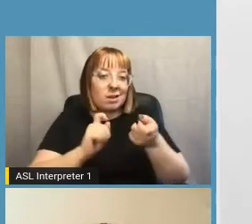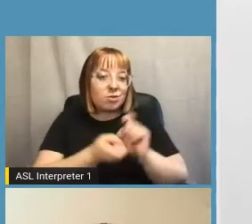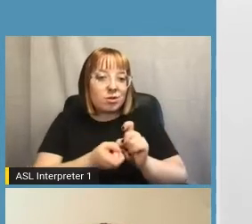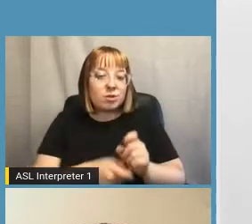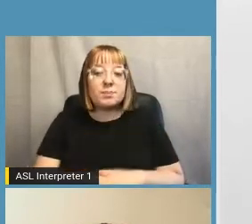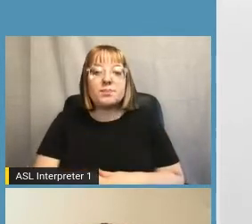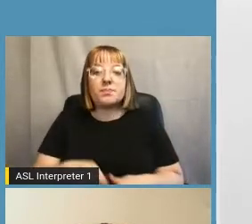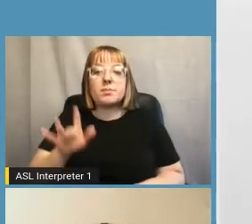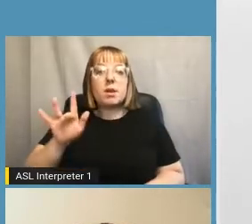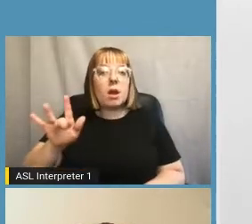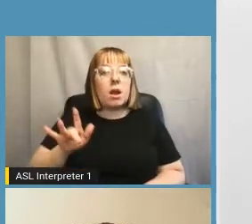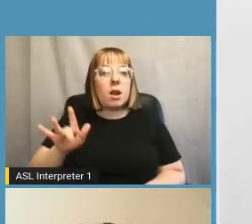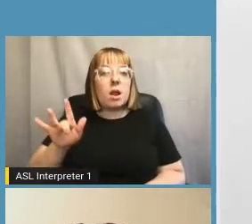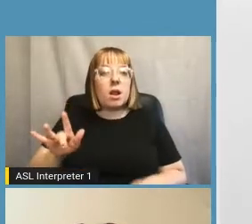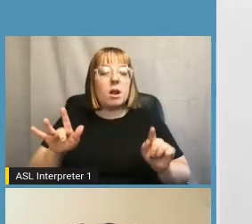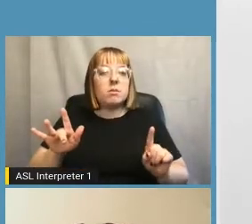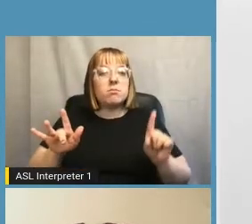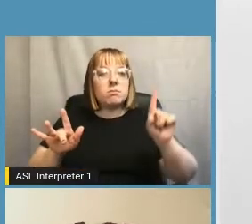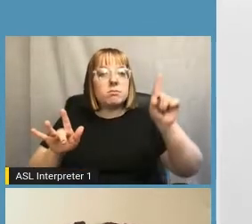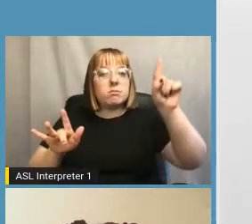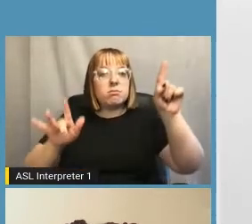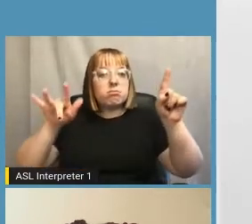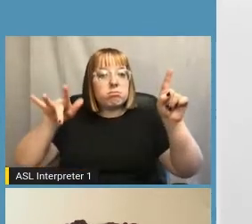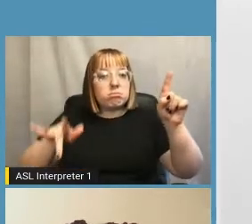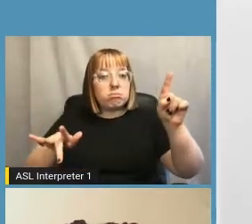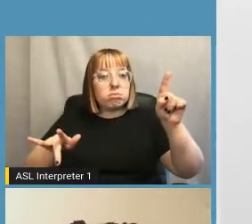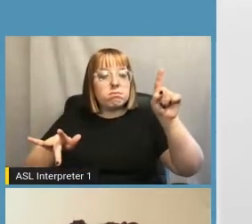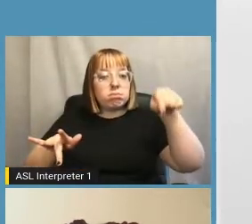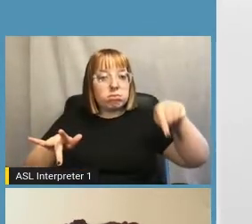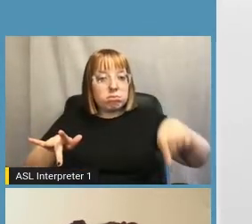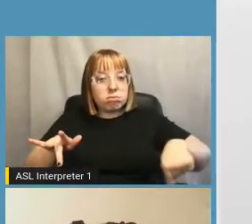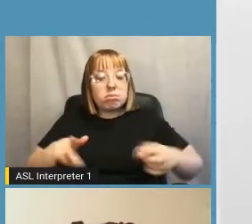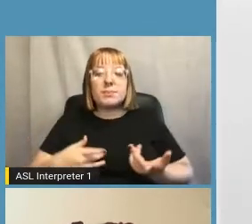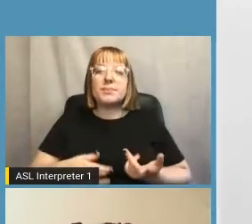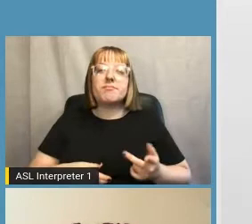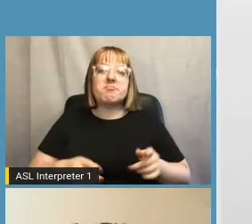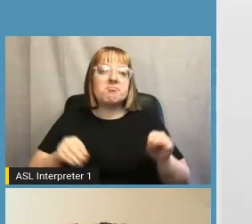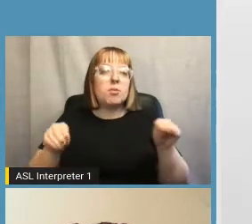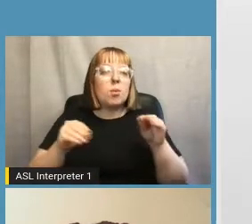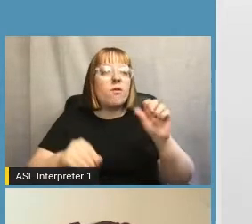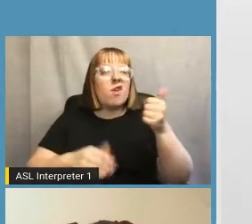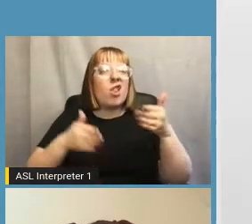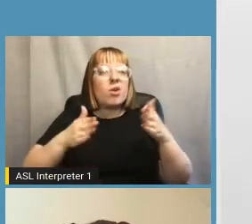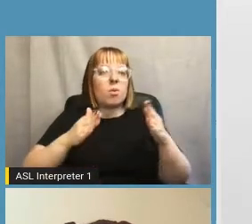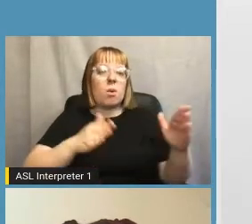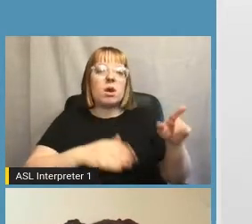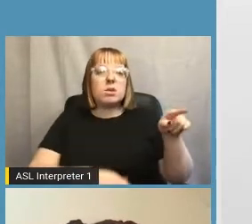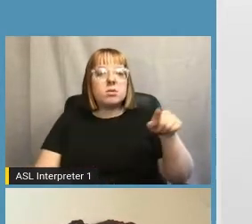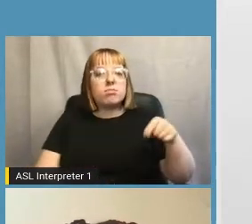you can also move around other ways in the space so these are two types of virtual 3d spaces